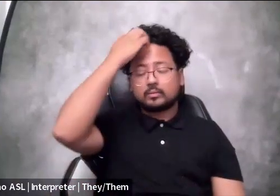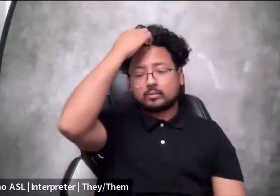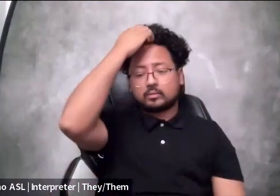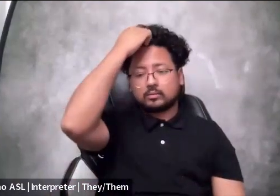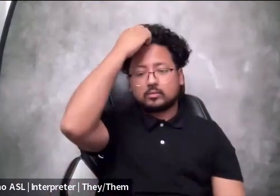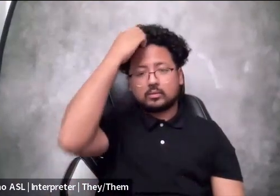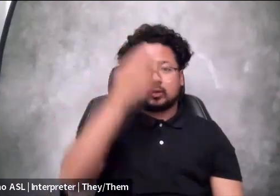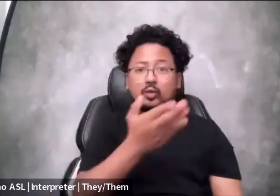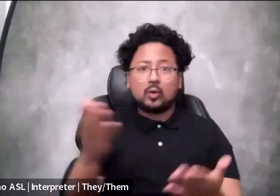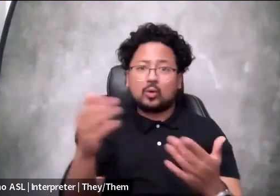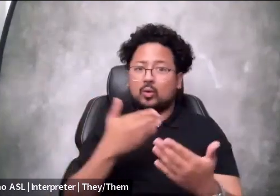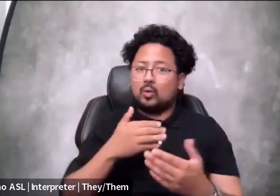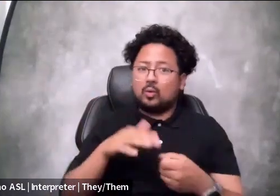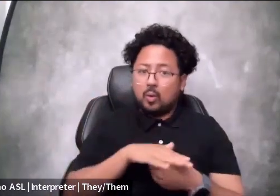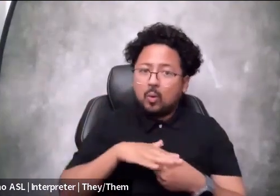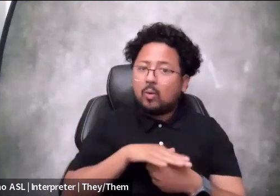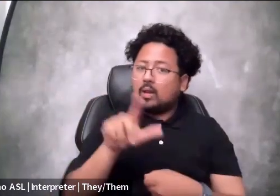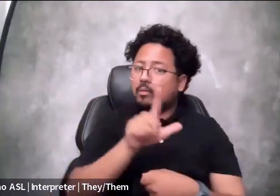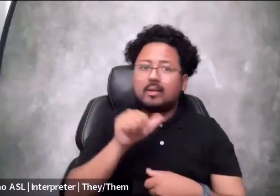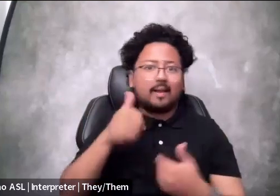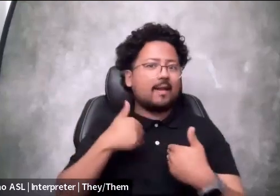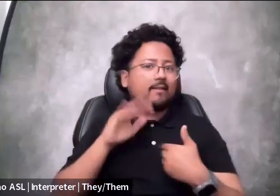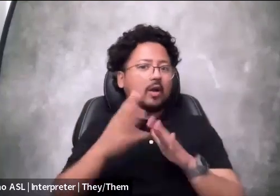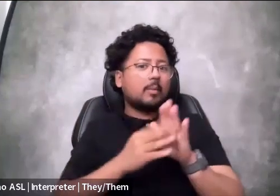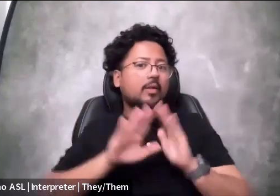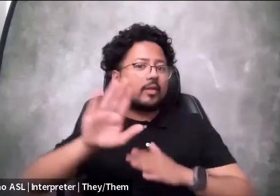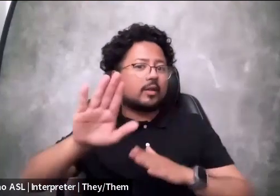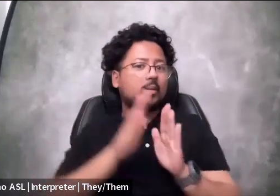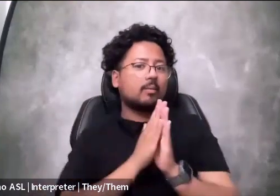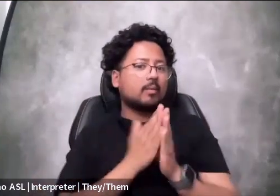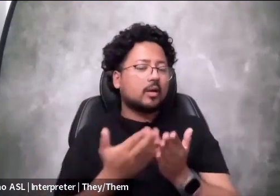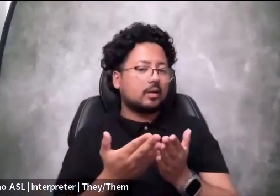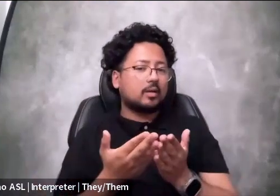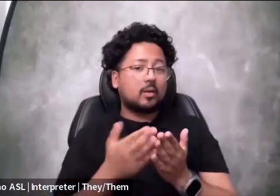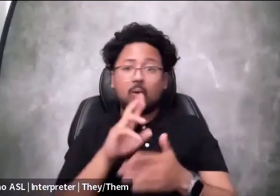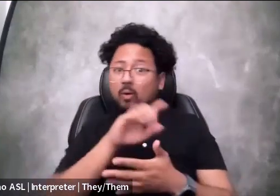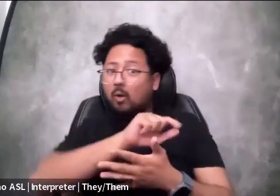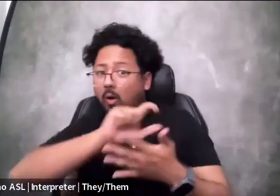local library does not have a copy of one of Alex's books or all of Alex's books, you can request them.